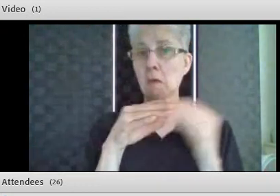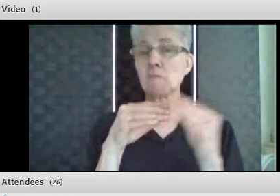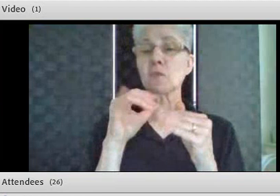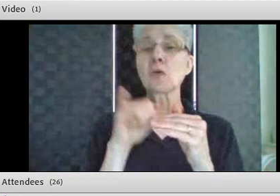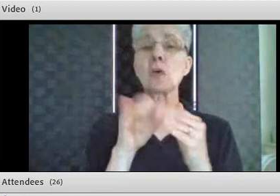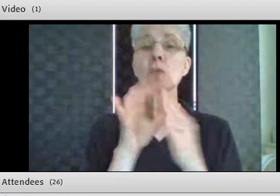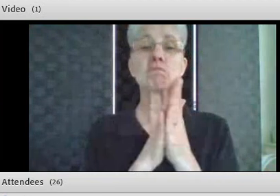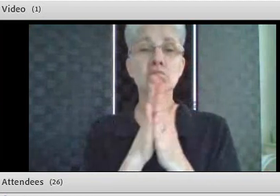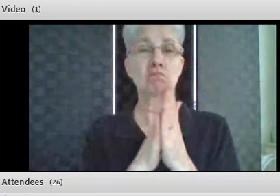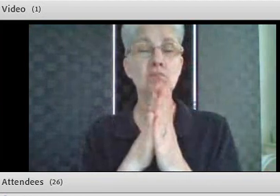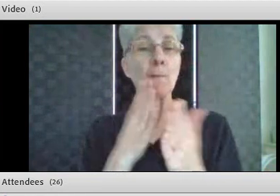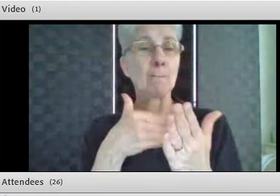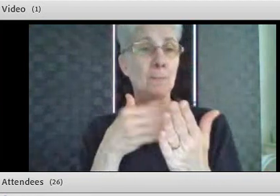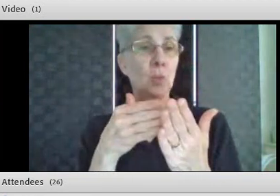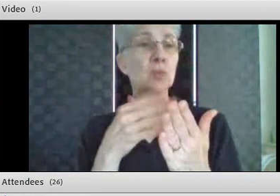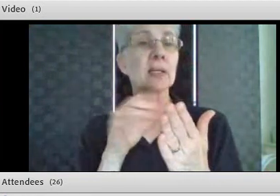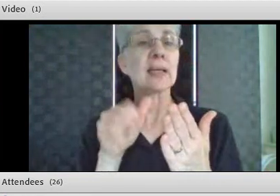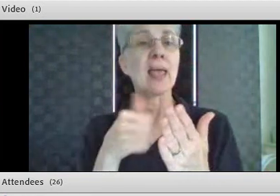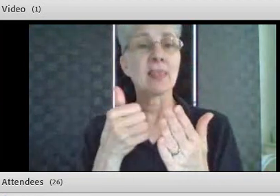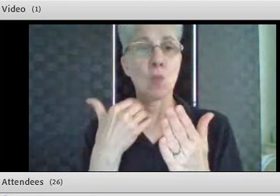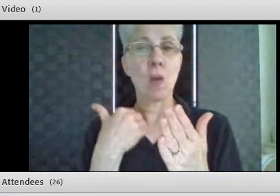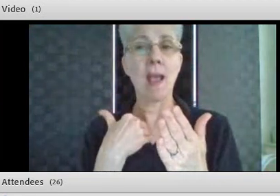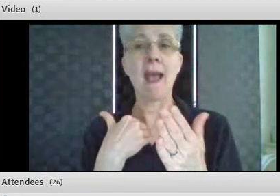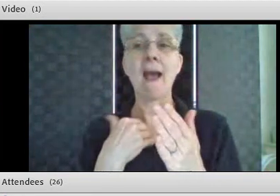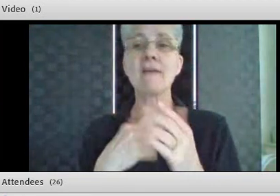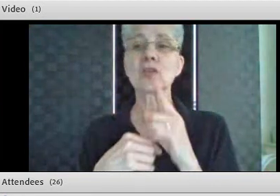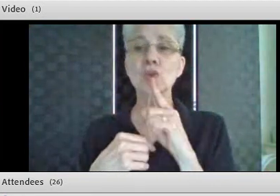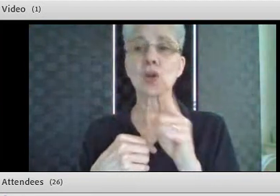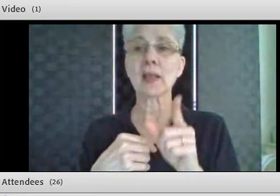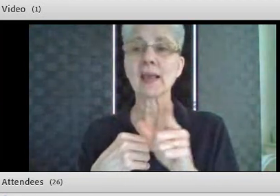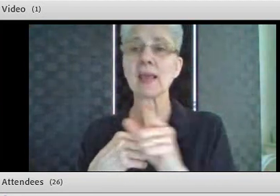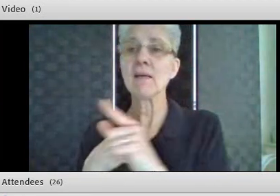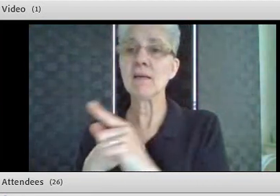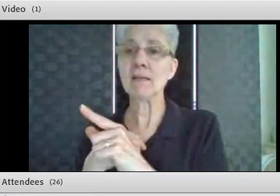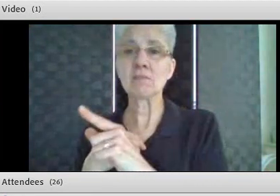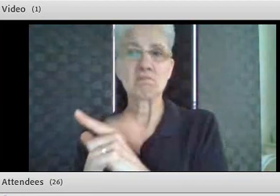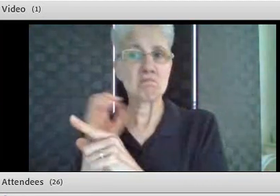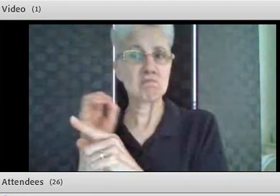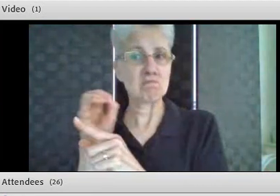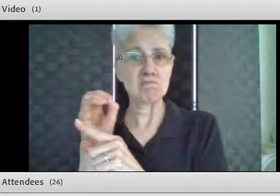Ryan: Yeah, well, we like to stand out. So this is good. This helps us a lot. We know that we'll be speaking to a few people